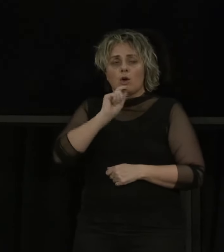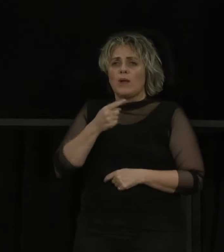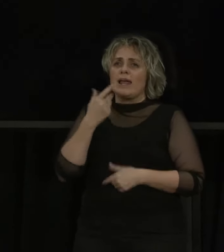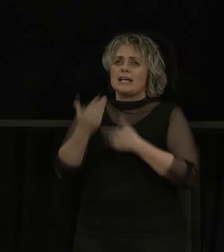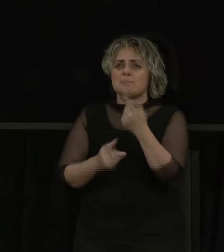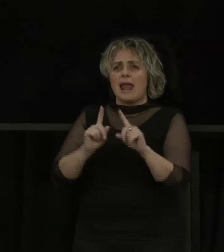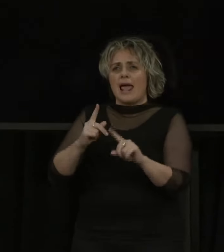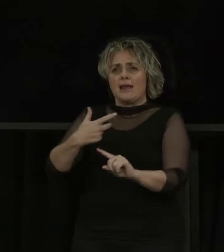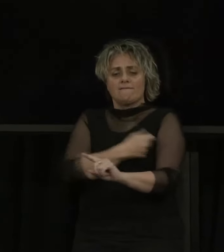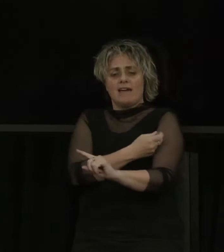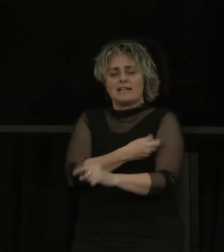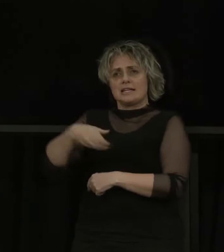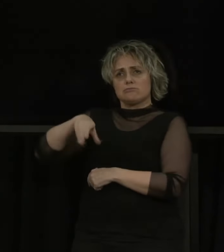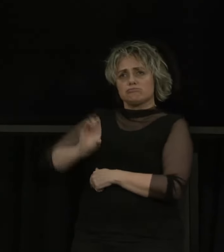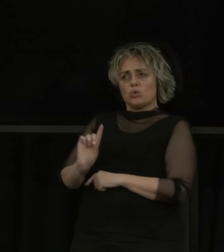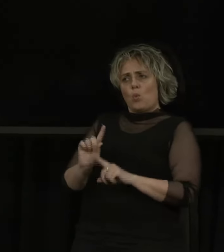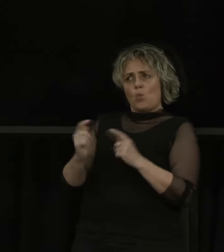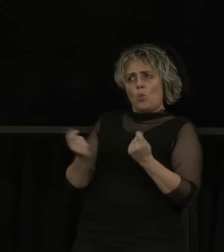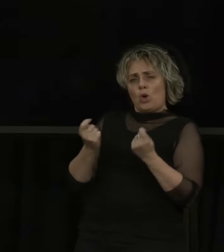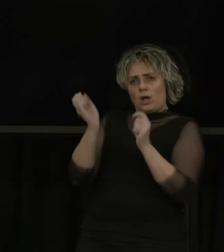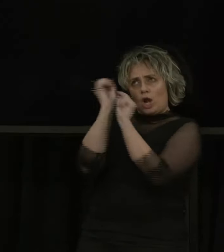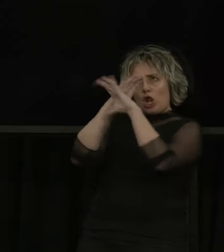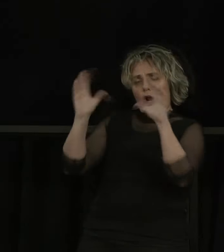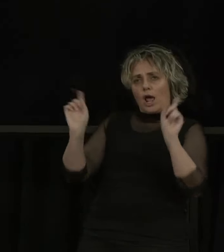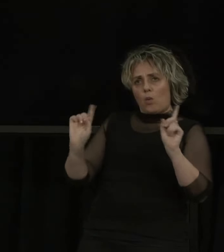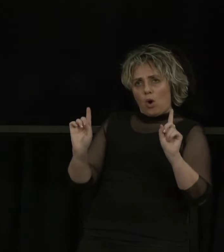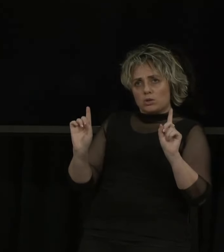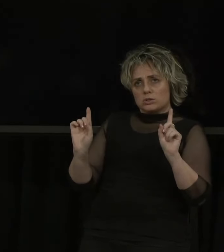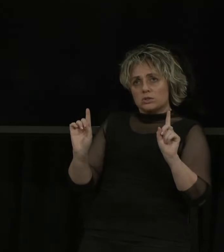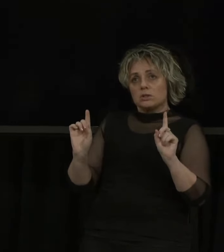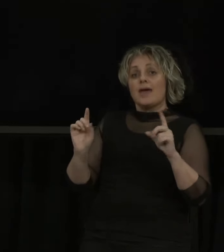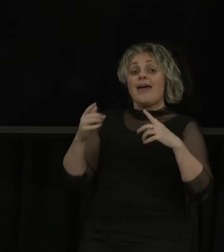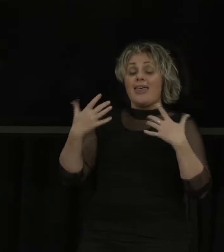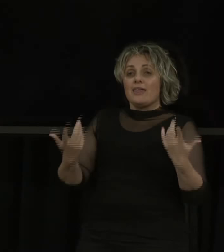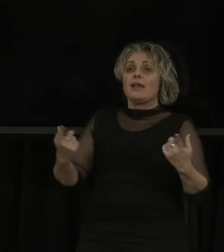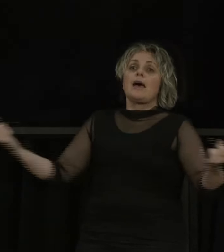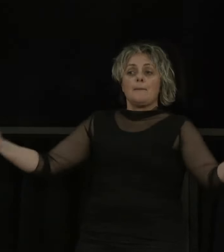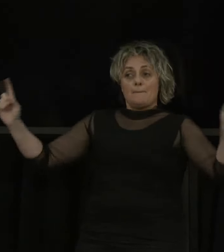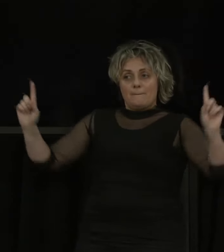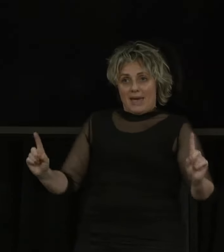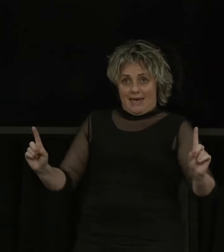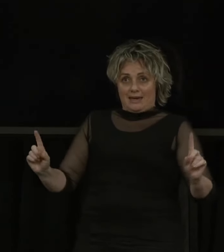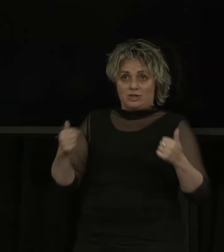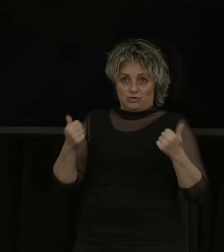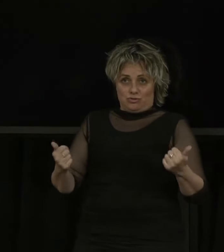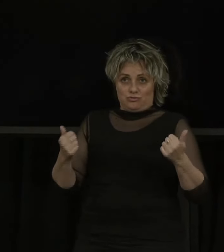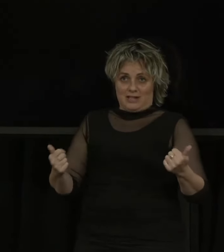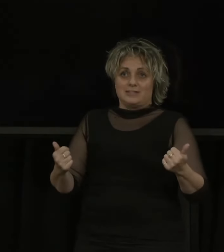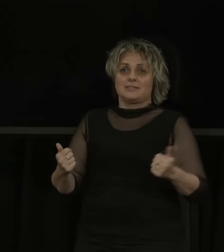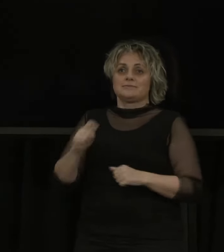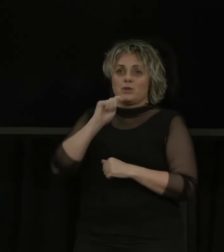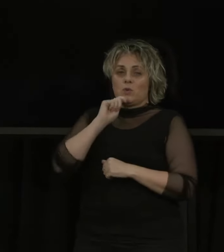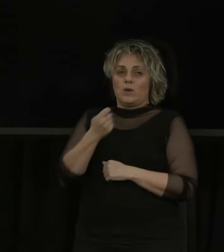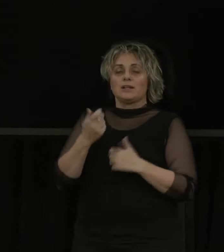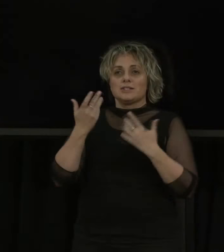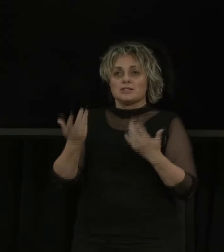Now I will hand over to Shane